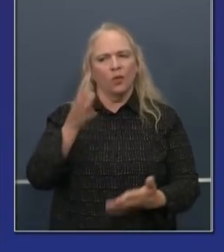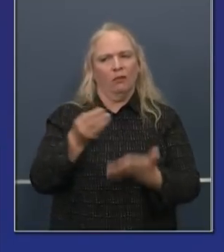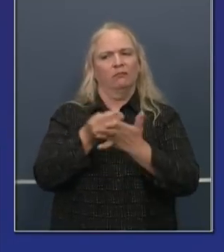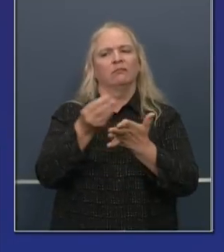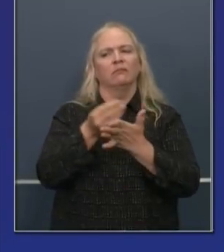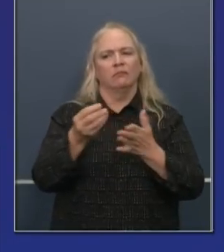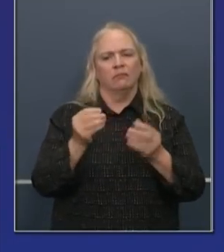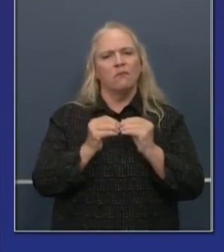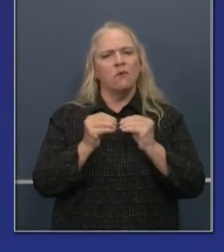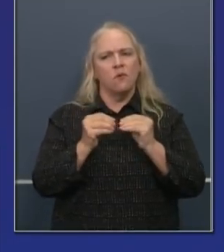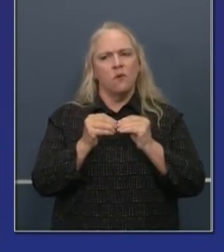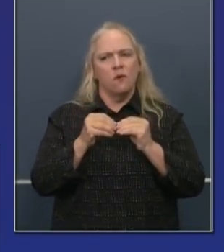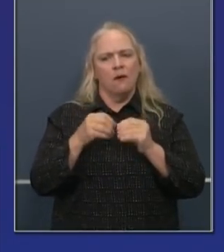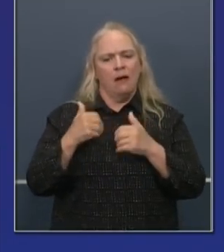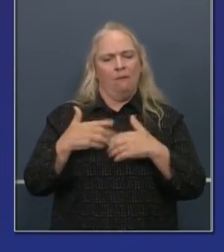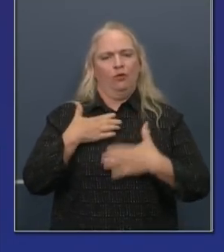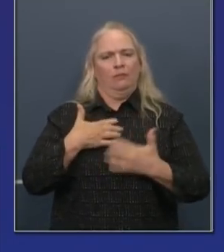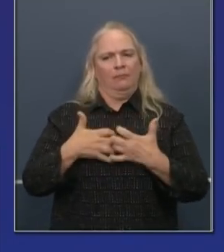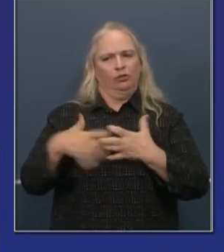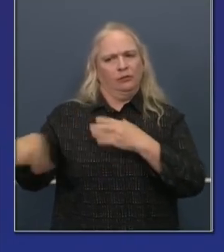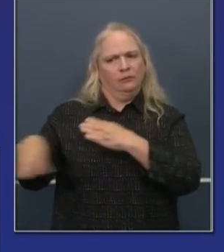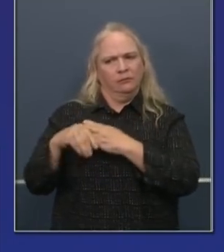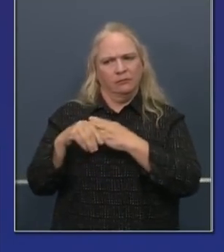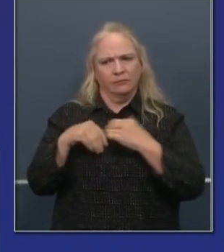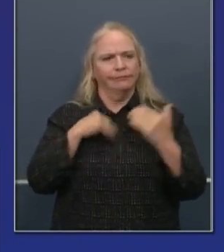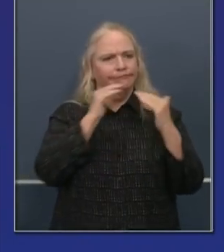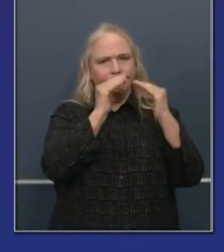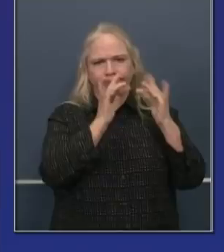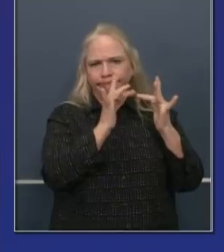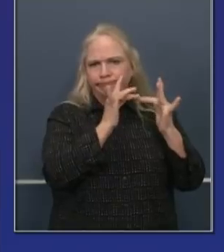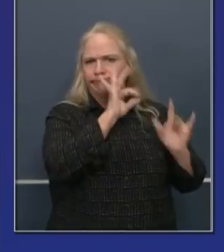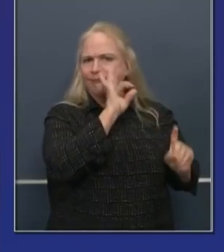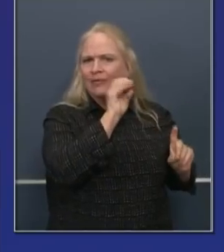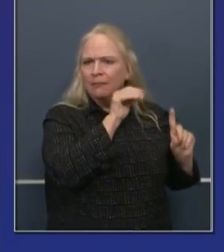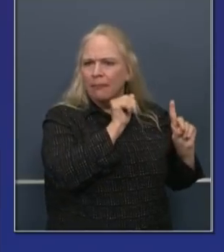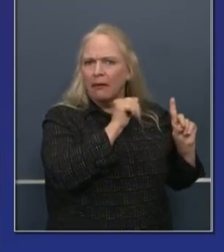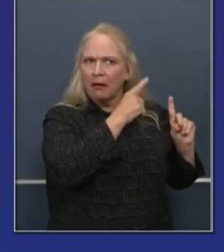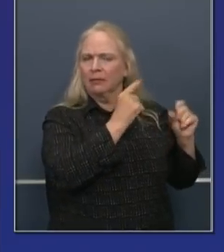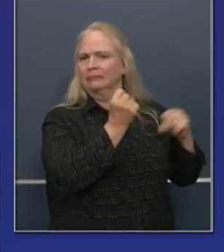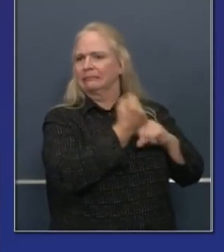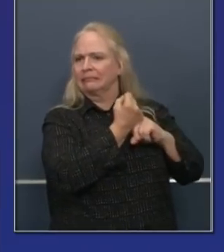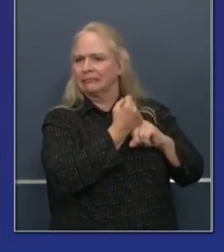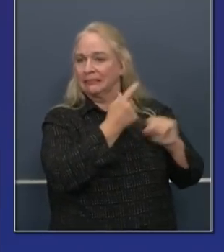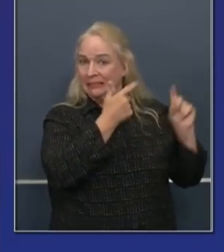AND IT'S SOMETHING TO WATCH AND WE CONTINUE TO DRAW DOWN ADDITIONAL VENTILATORS UNDER